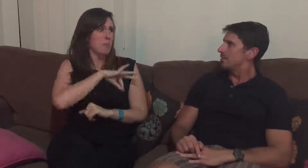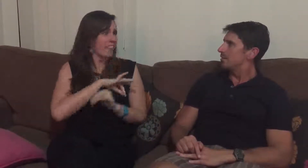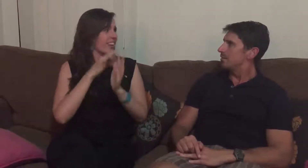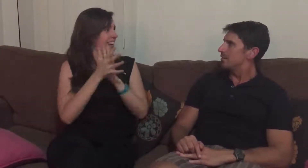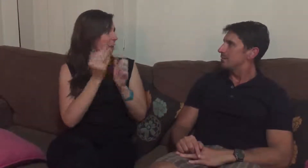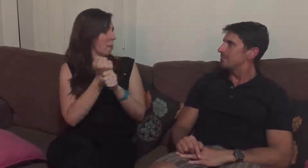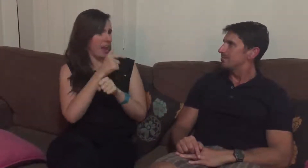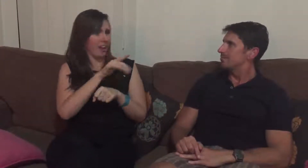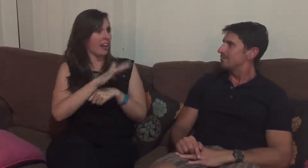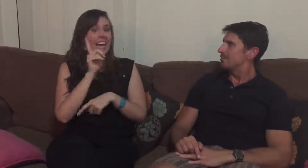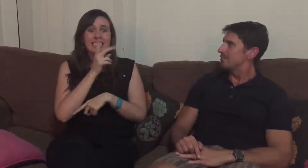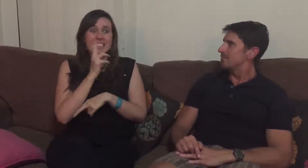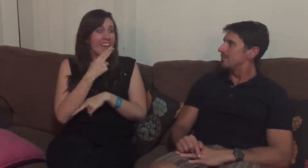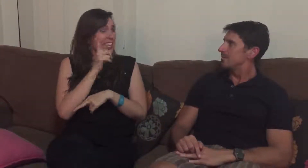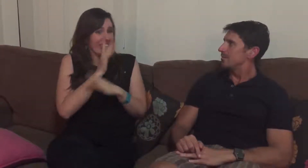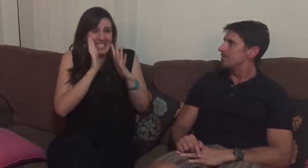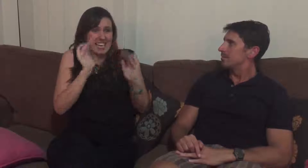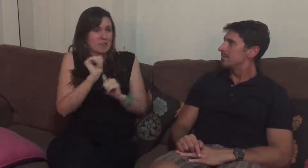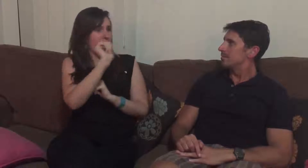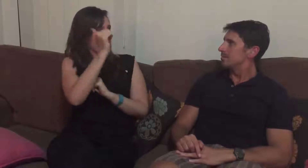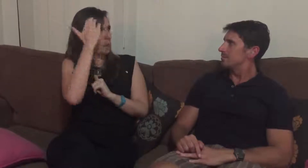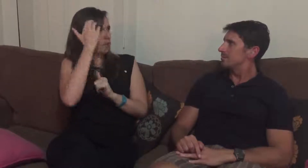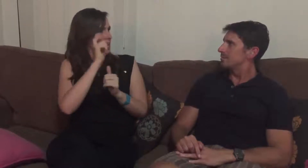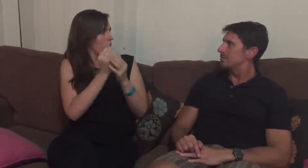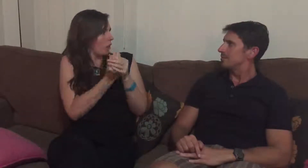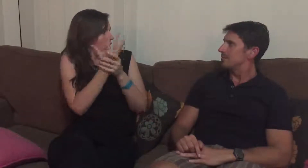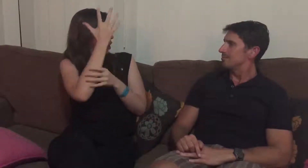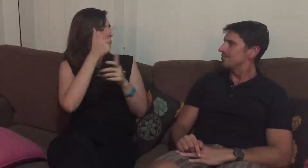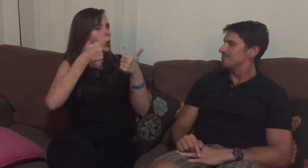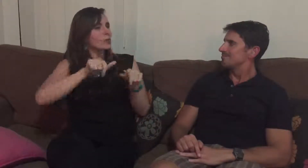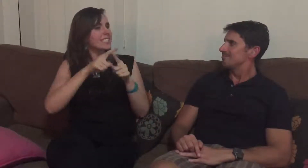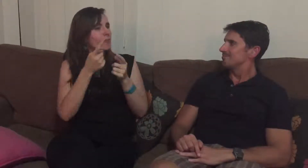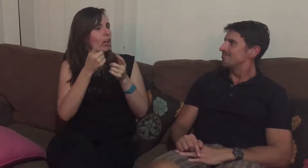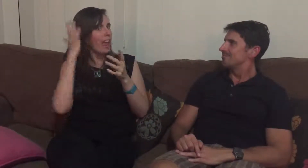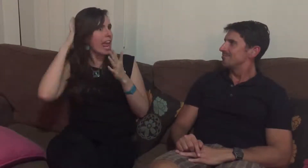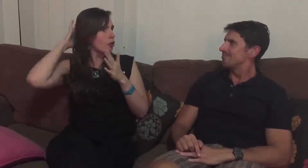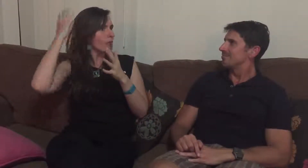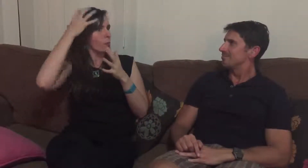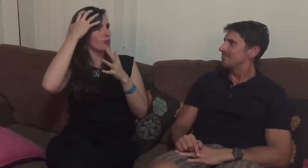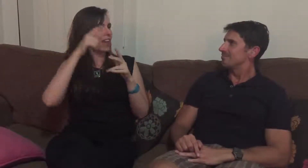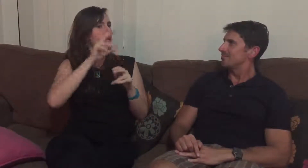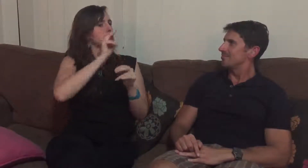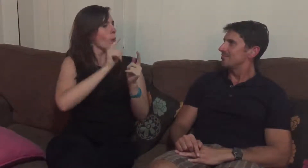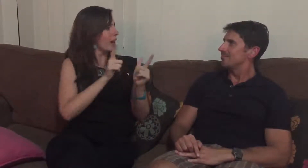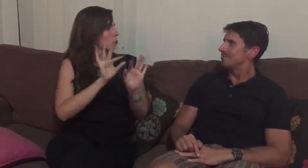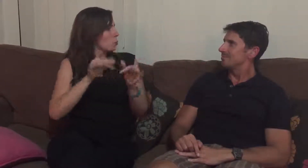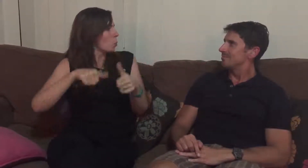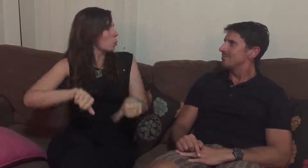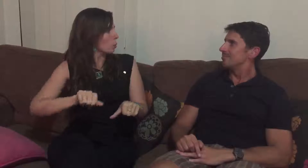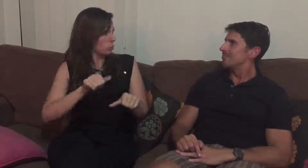It helps deaf and hearing children to develop the literacy skills. Sign language uses different parts of the brain,